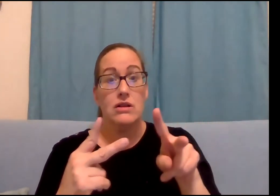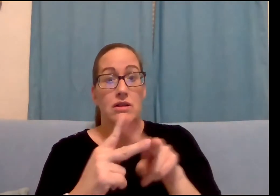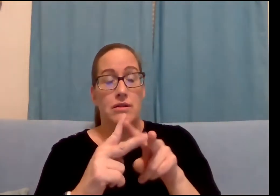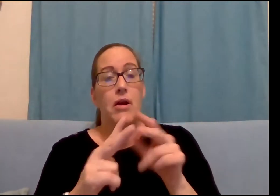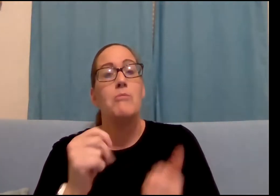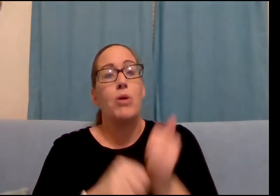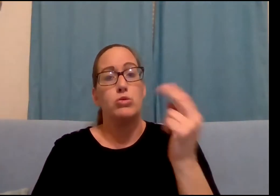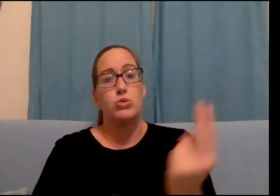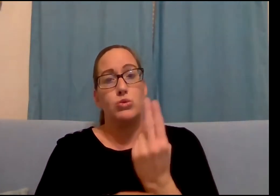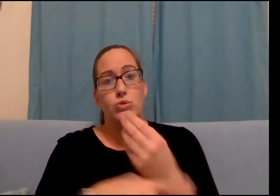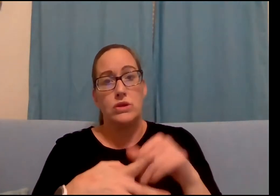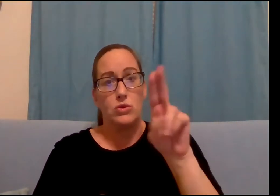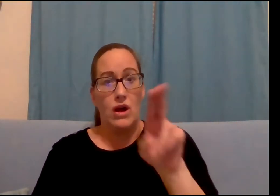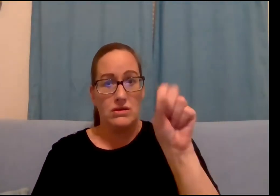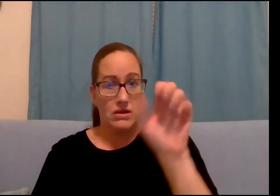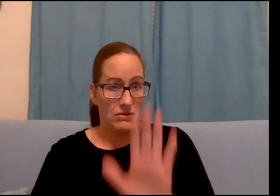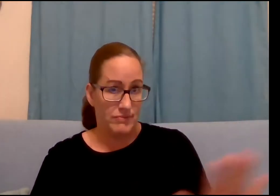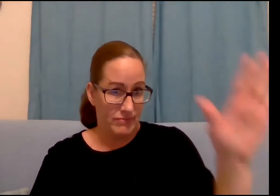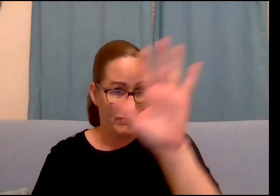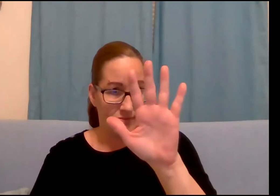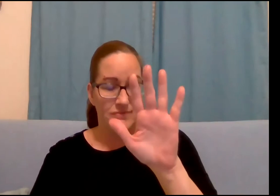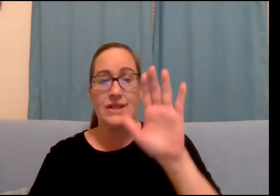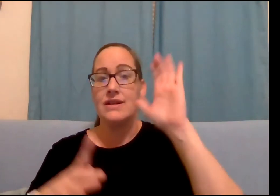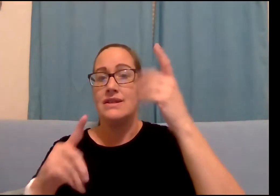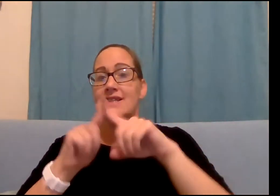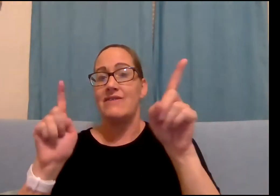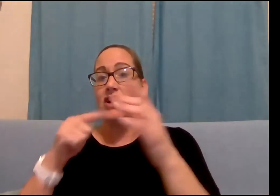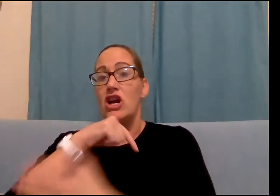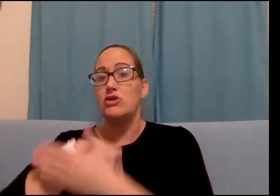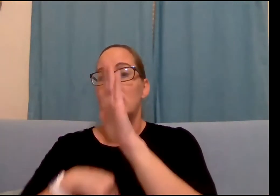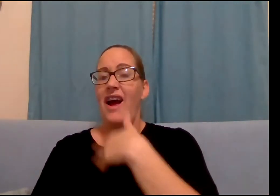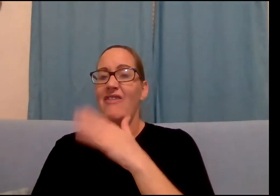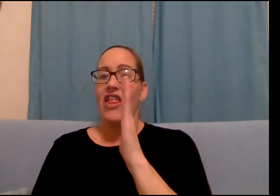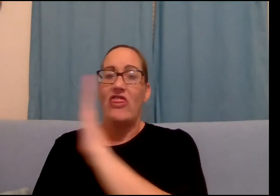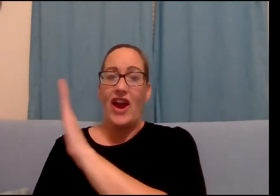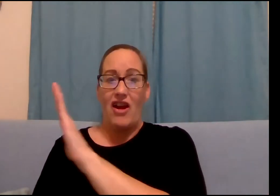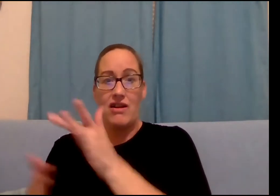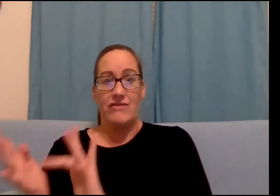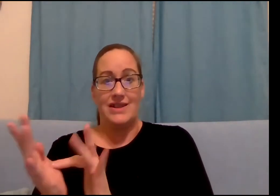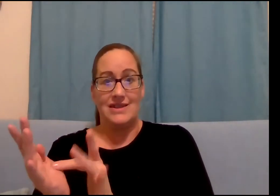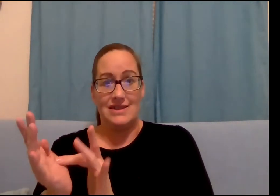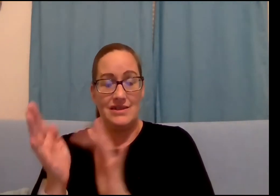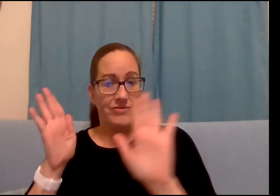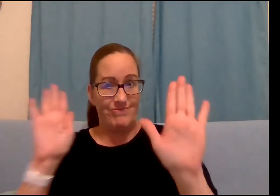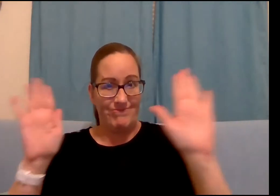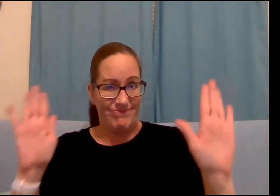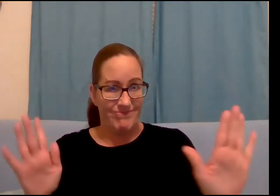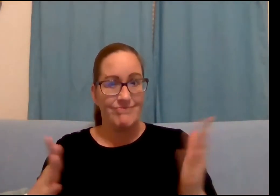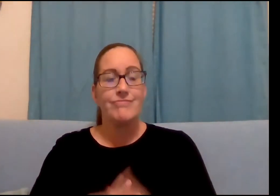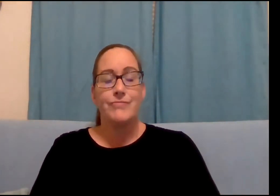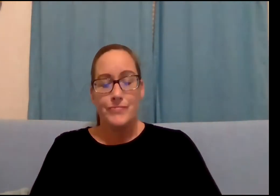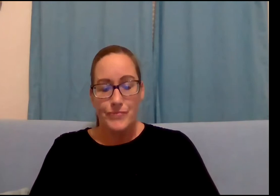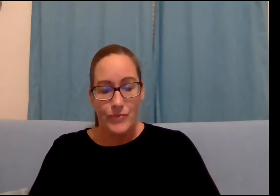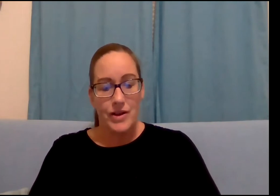These two companies are widely used in the United States. It may appear that the other countries have their vaccines.